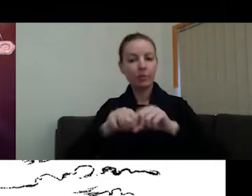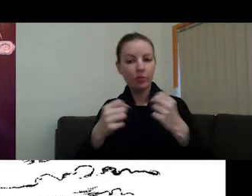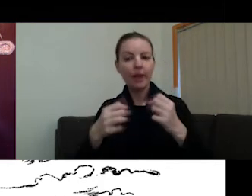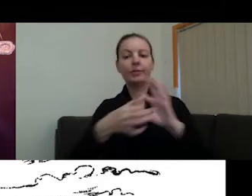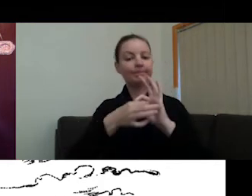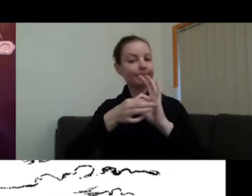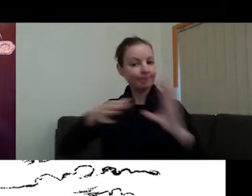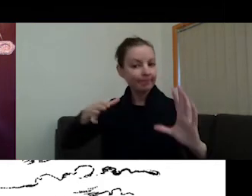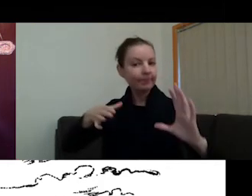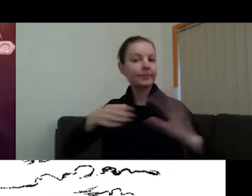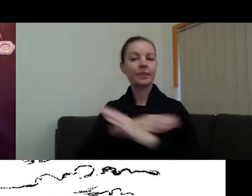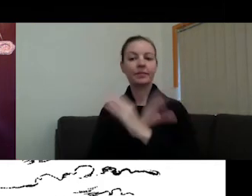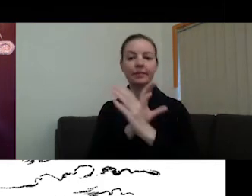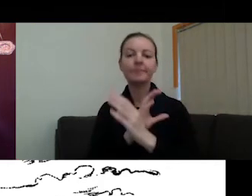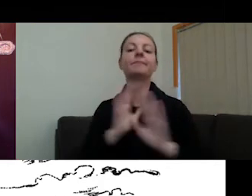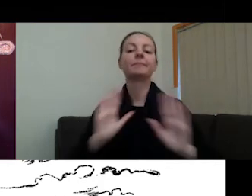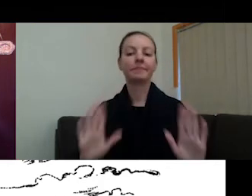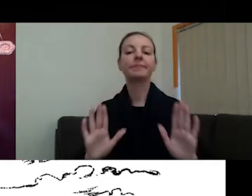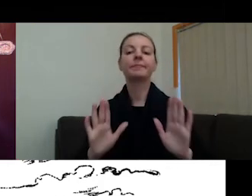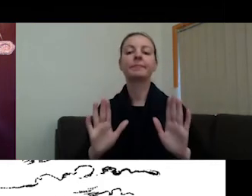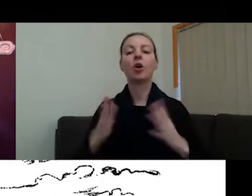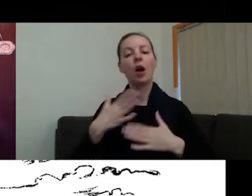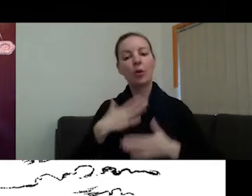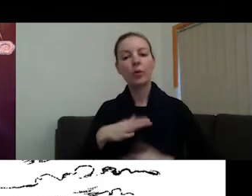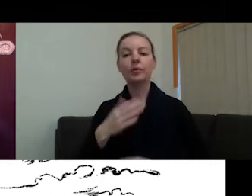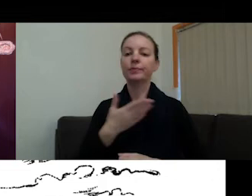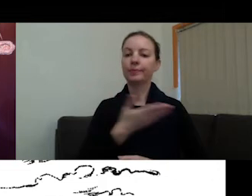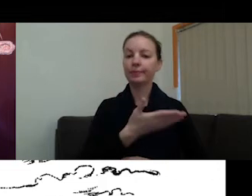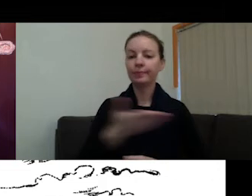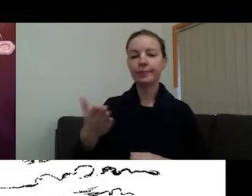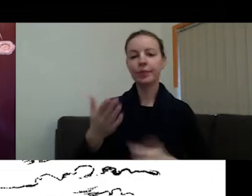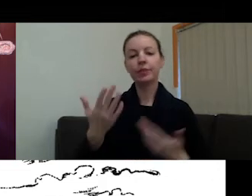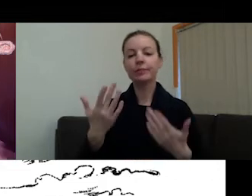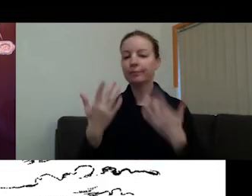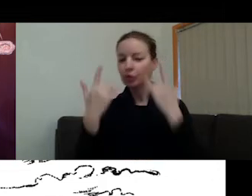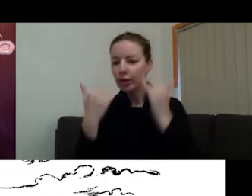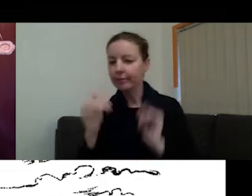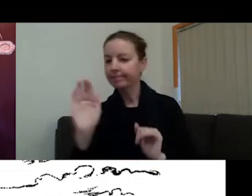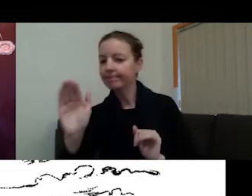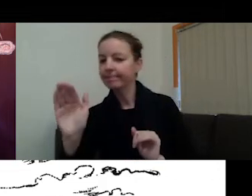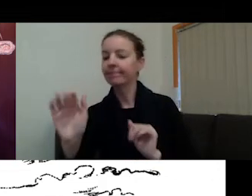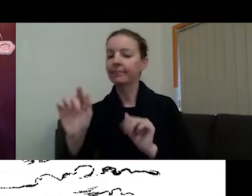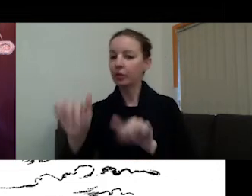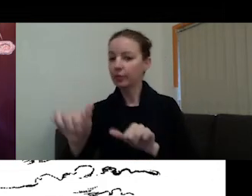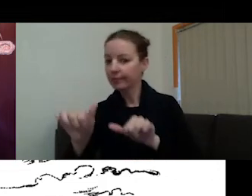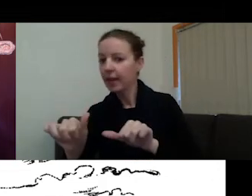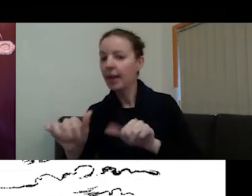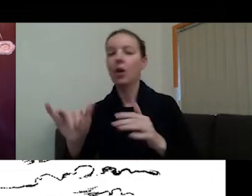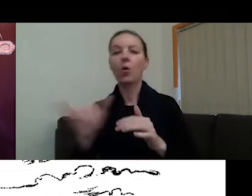And I really invite everybody to check in with people or like reach out for help if you want to. There is going to be